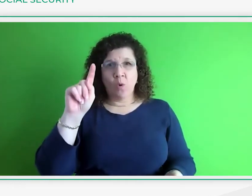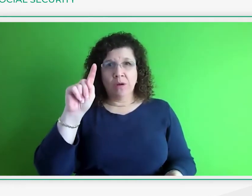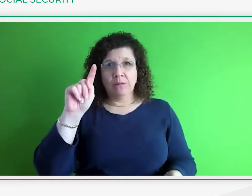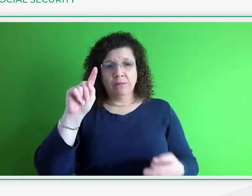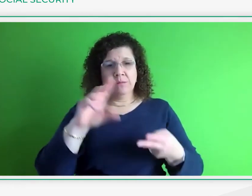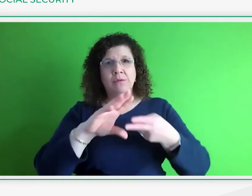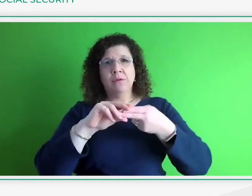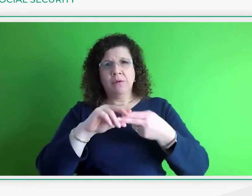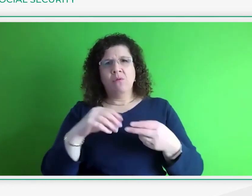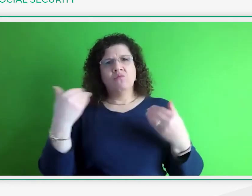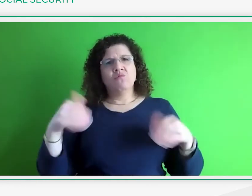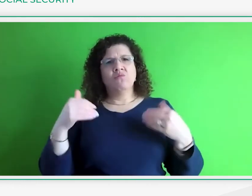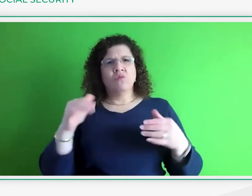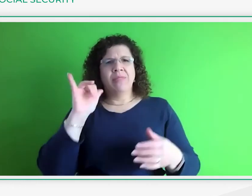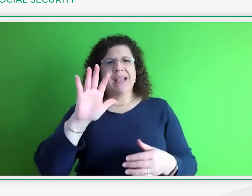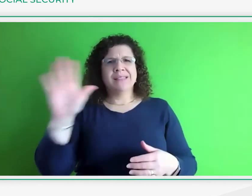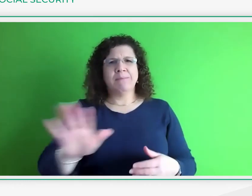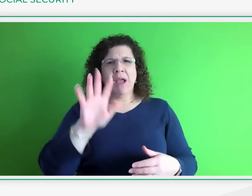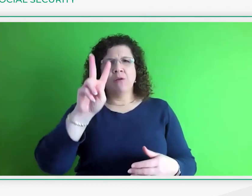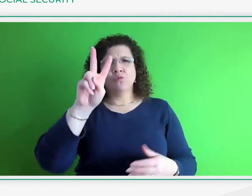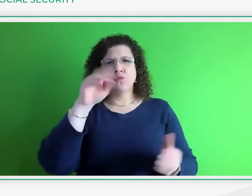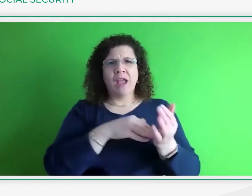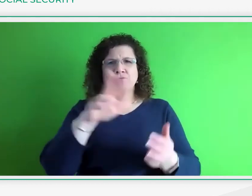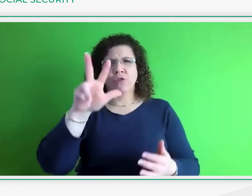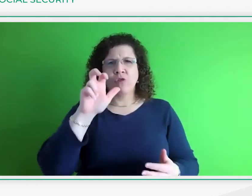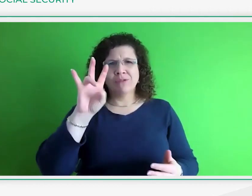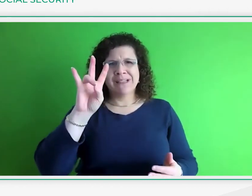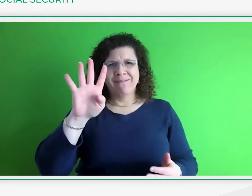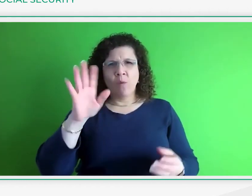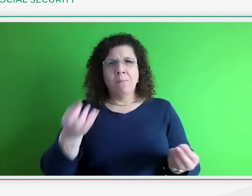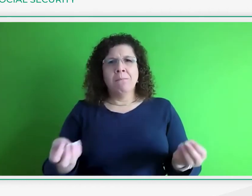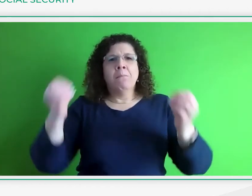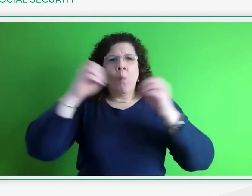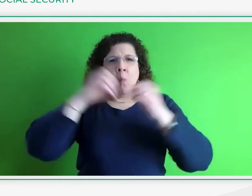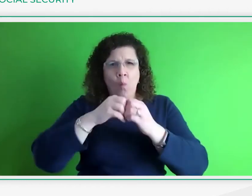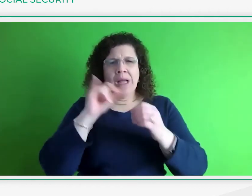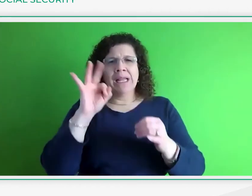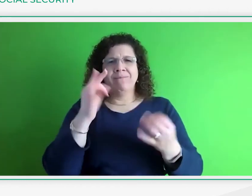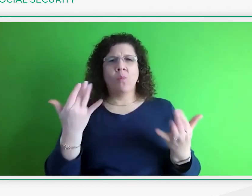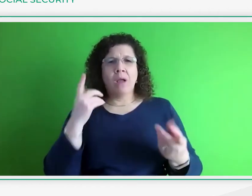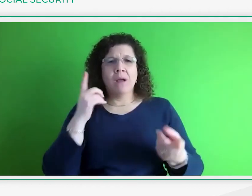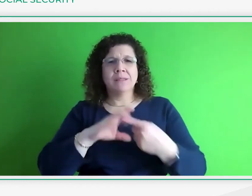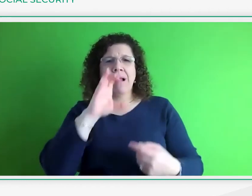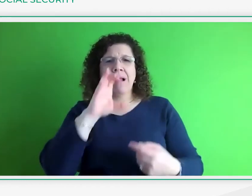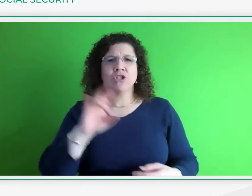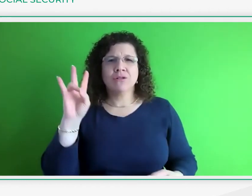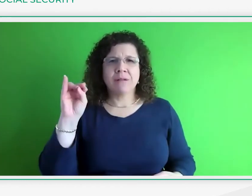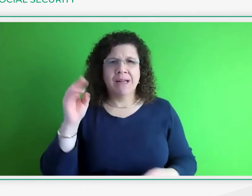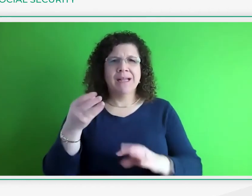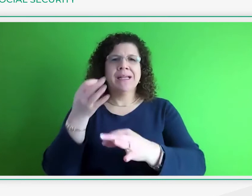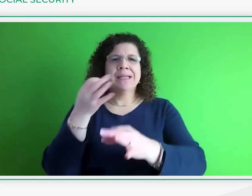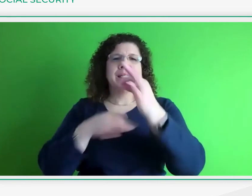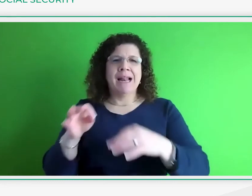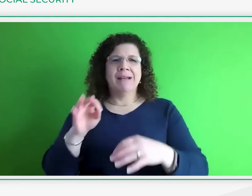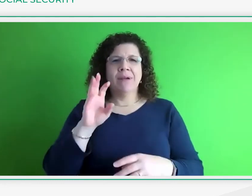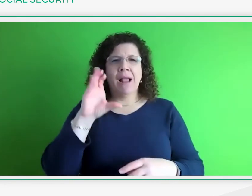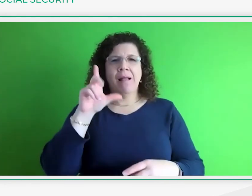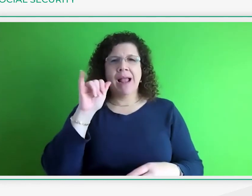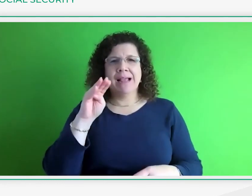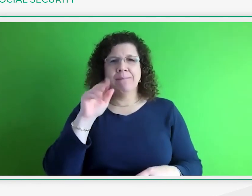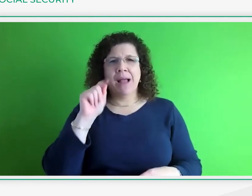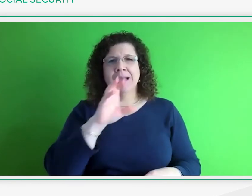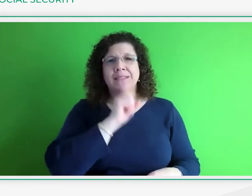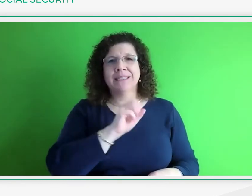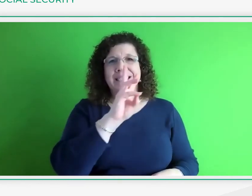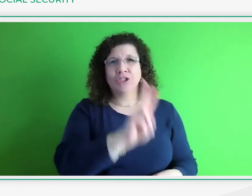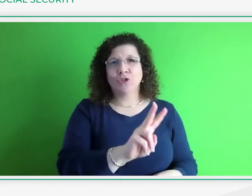So that's about a $2,374 increase if you wait to the age of 70 instead of claiming at the